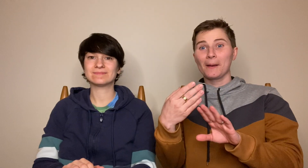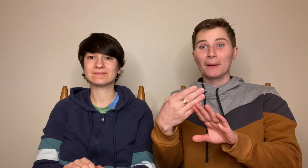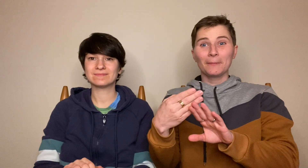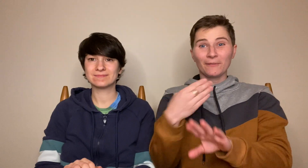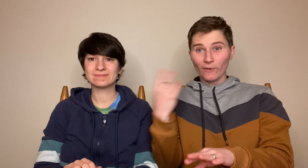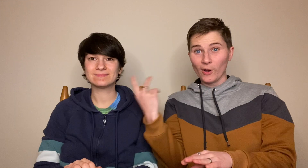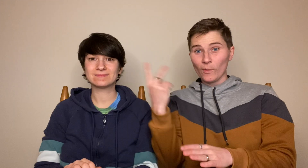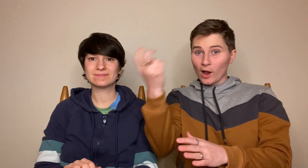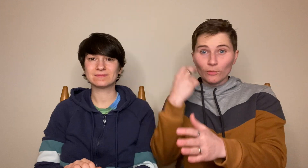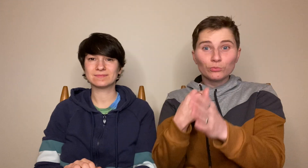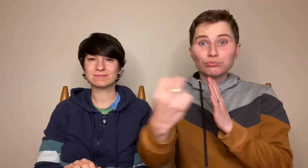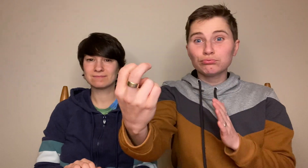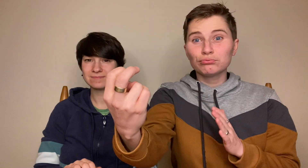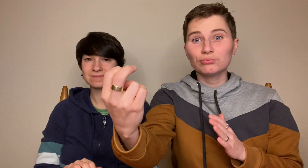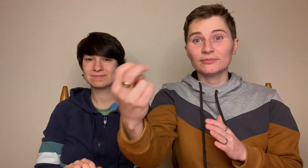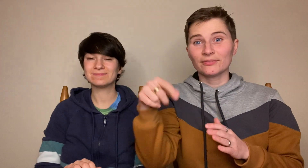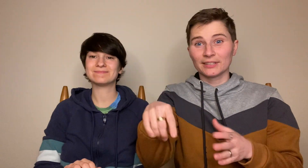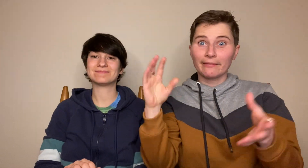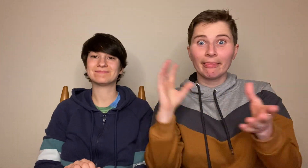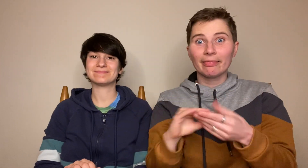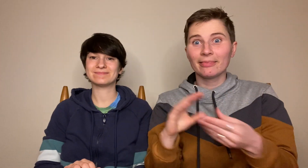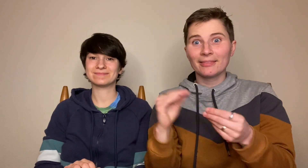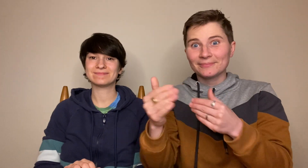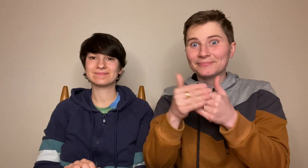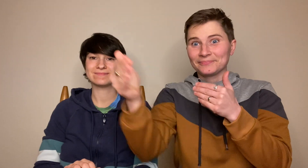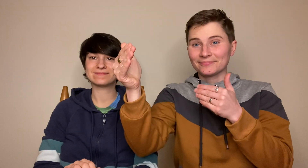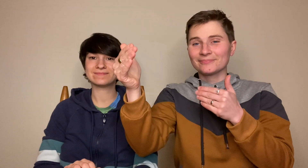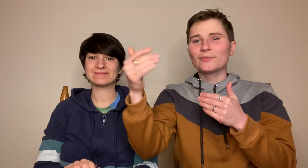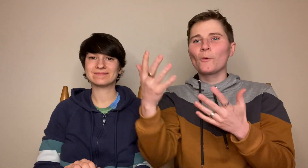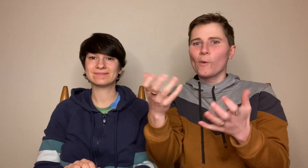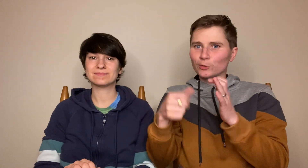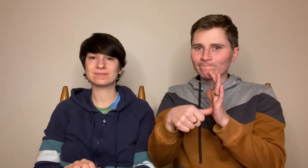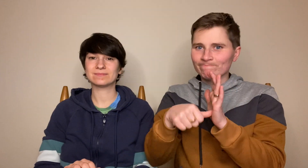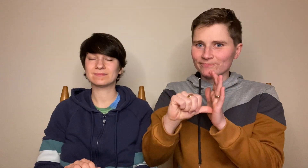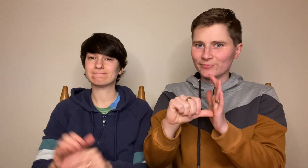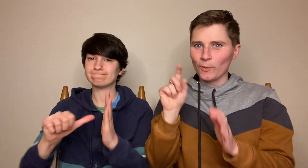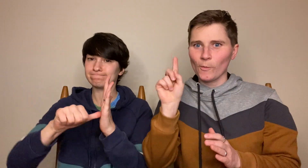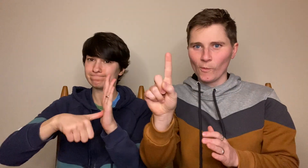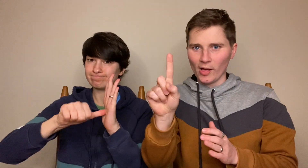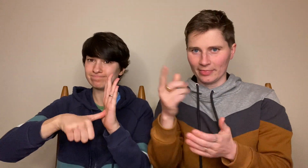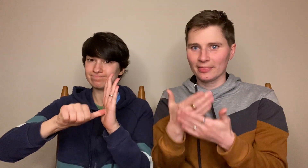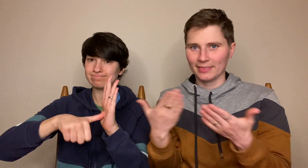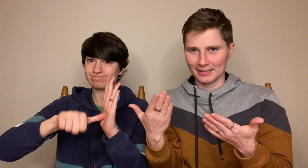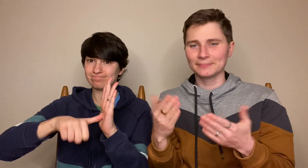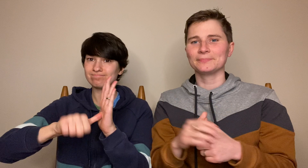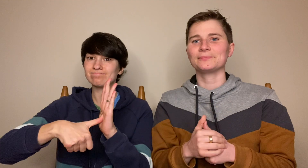Before we dive in, Maya and I want to emphasize one thing.